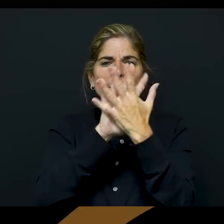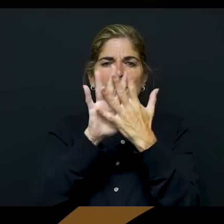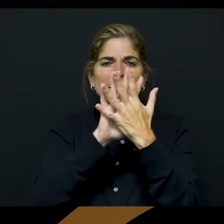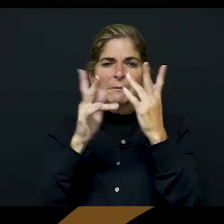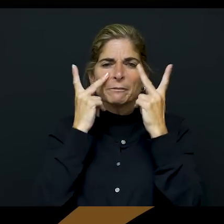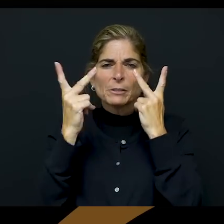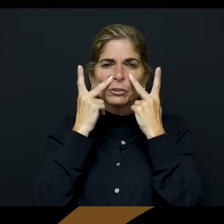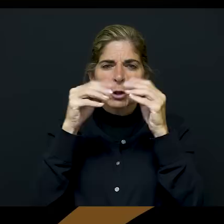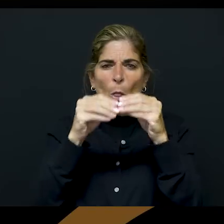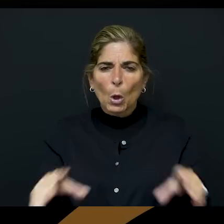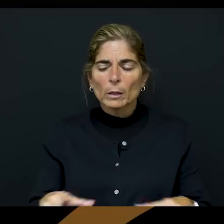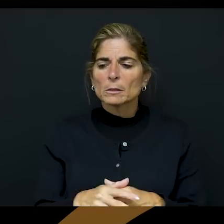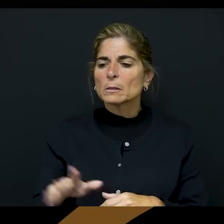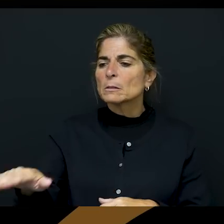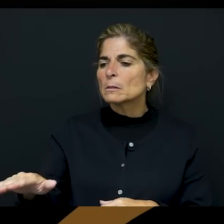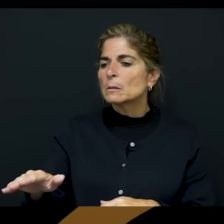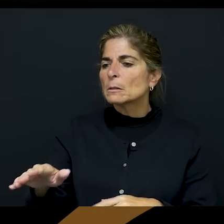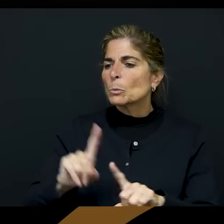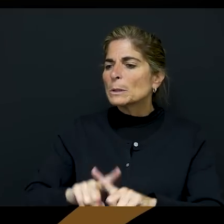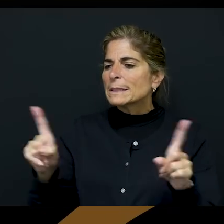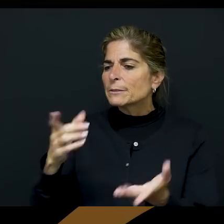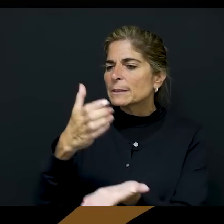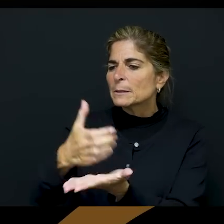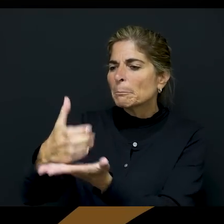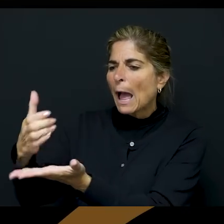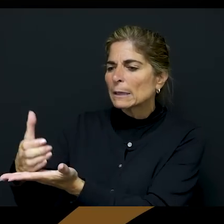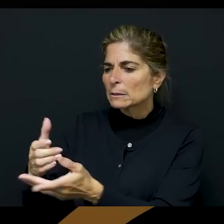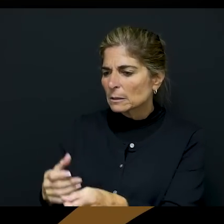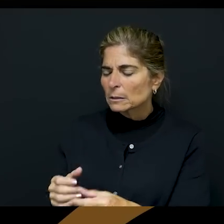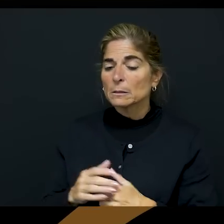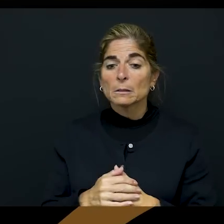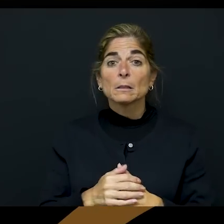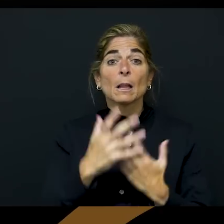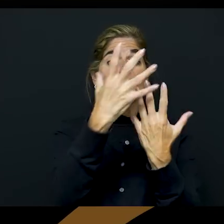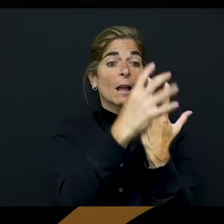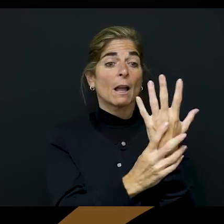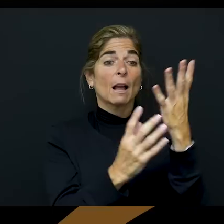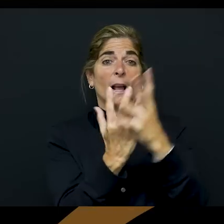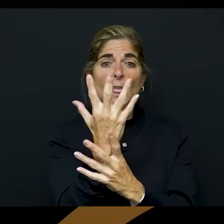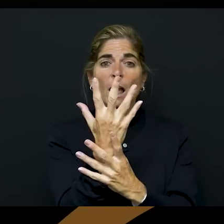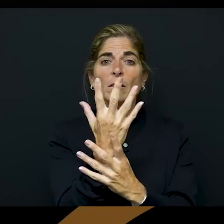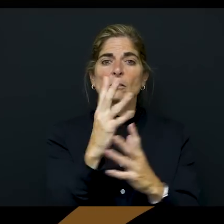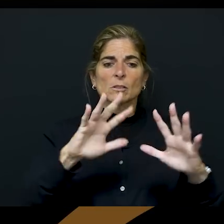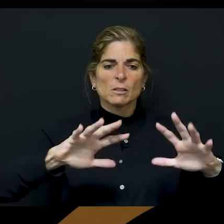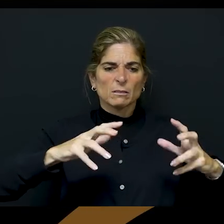can you tell me the difference what's in these bottles? I asked people to wear gloves that simulate dexterity in their hands.